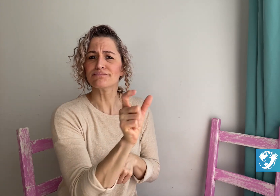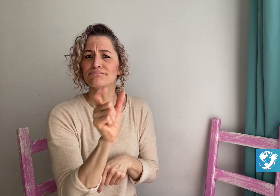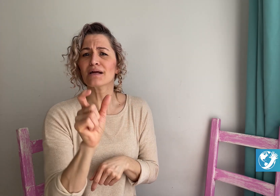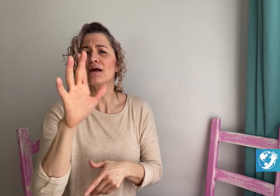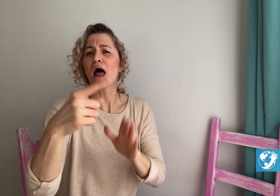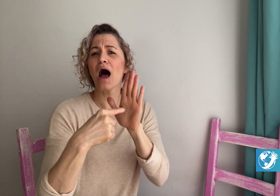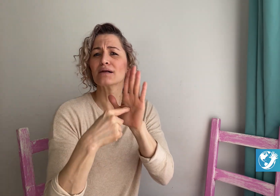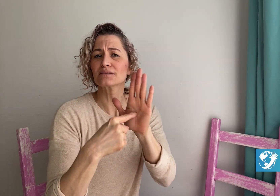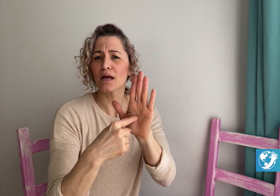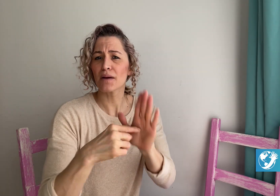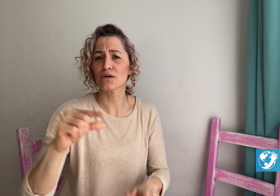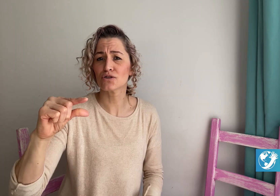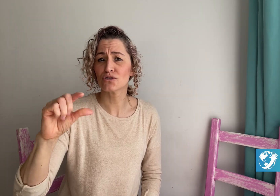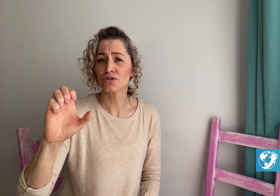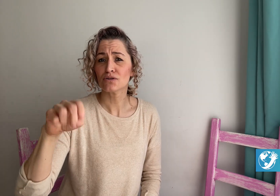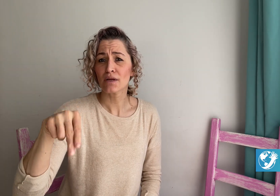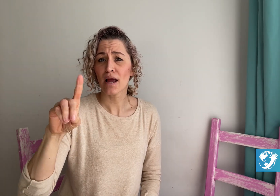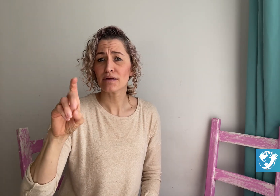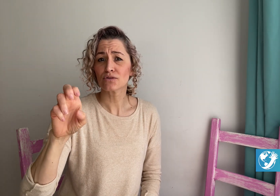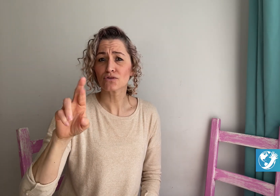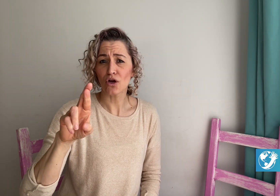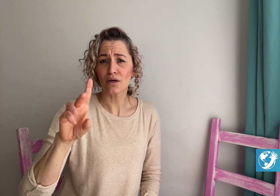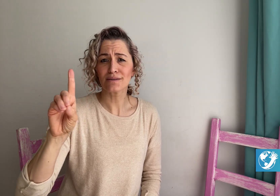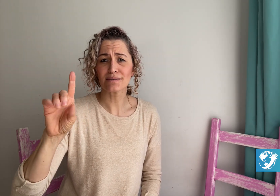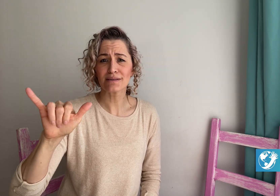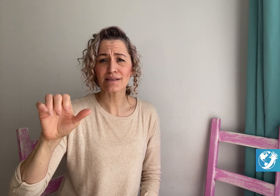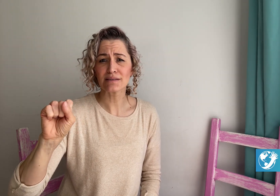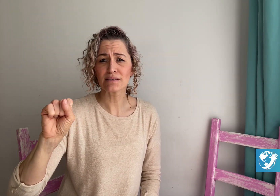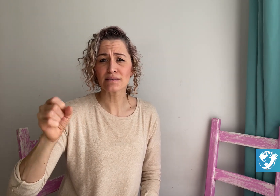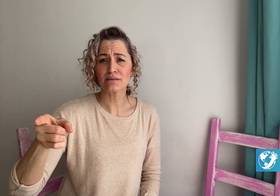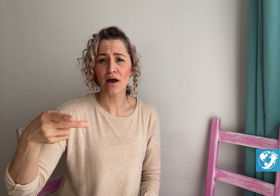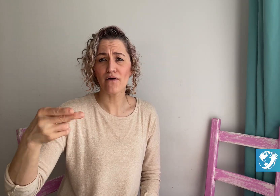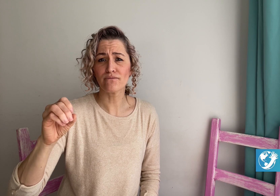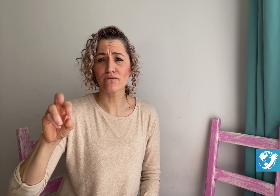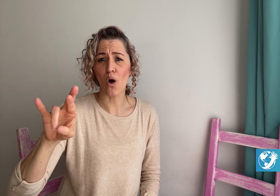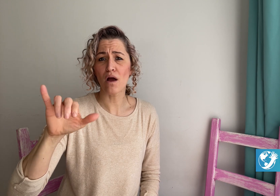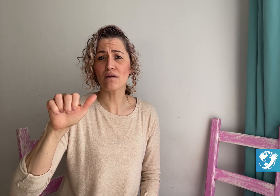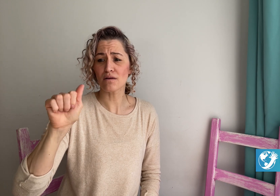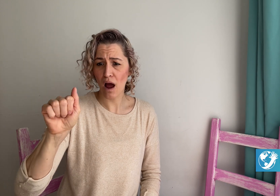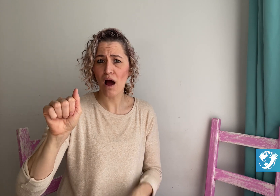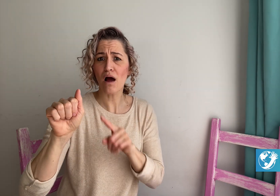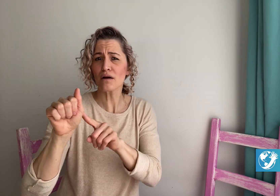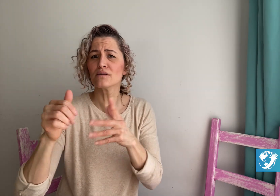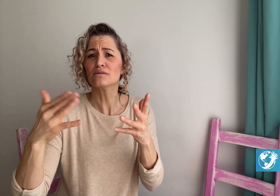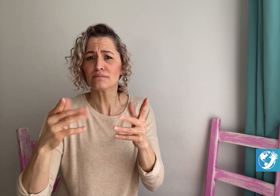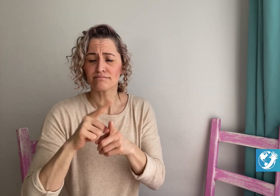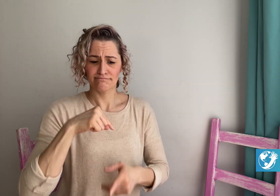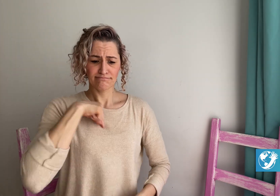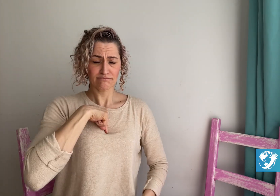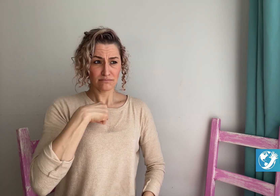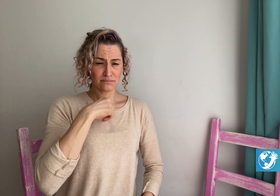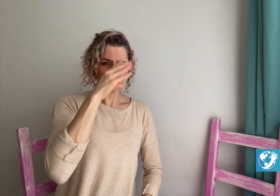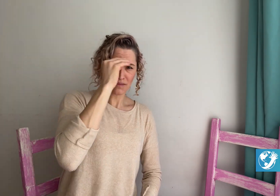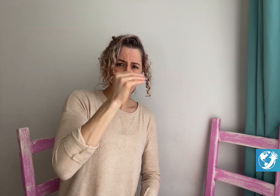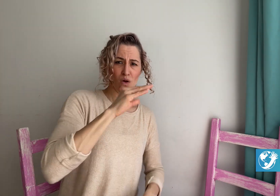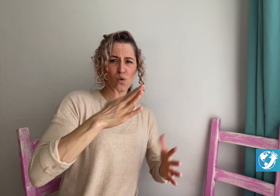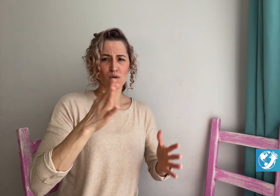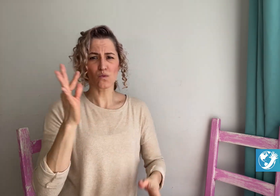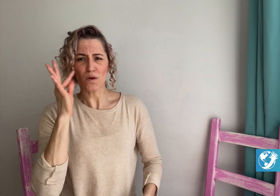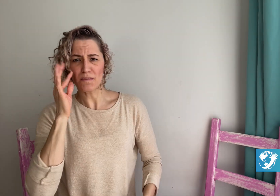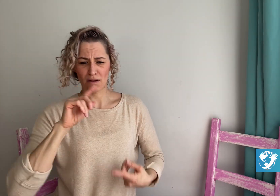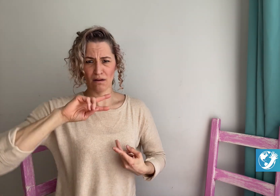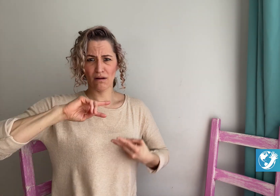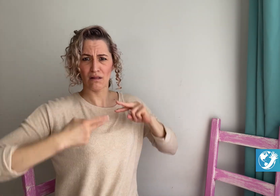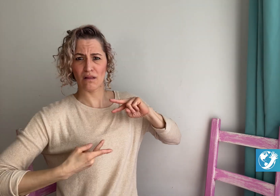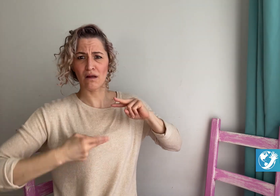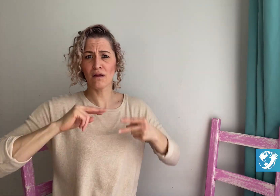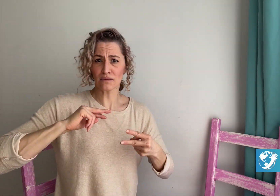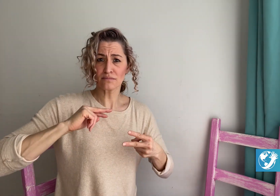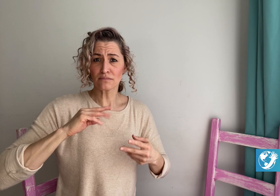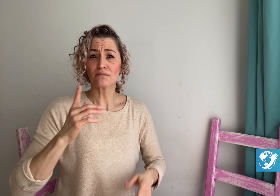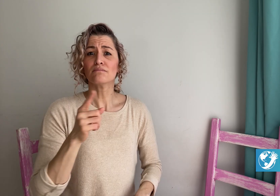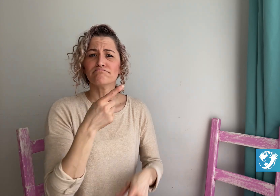LGBTQ+ terms such as gender dysphoria and pronouns.